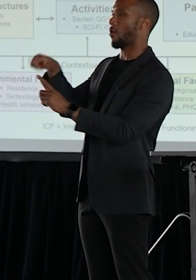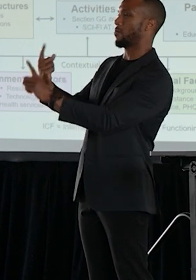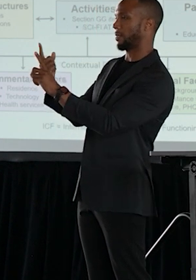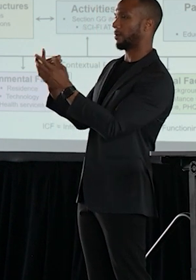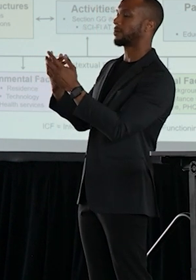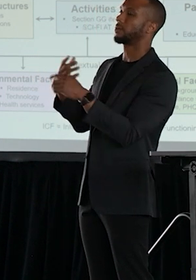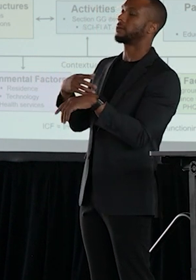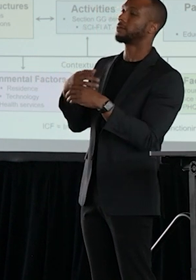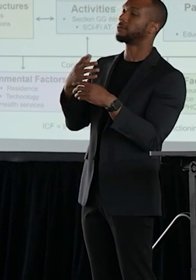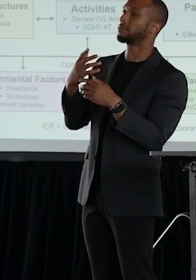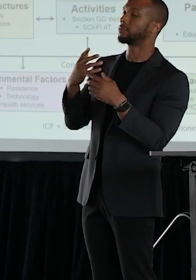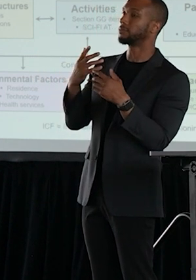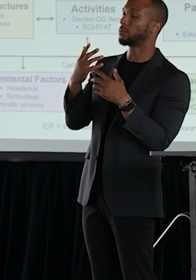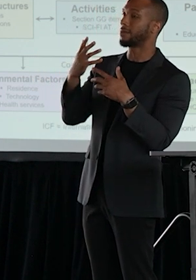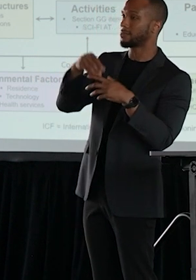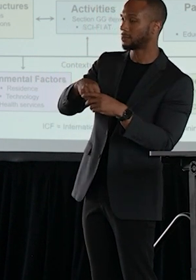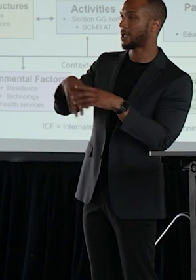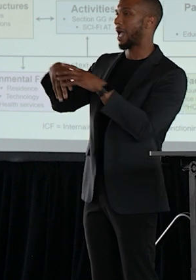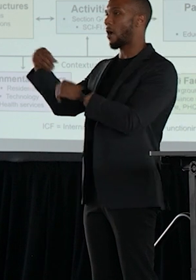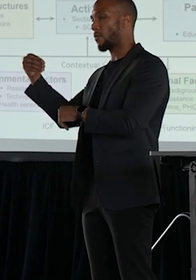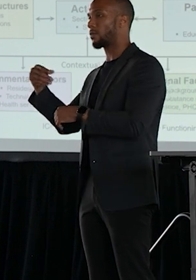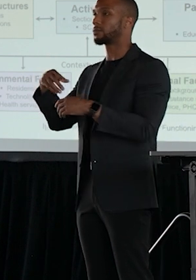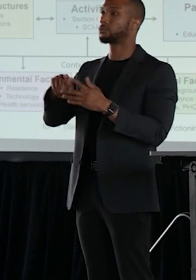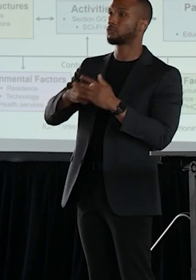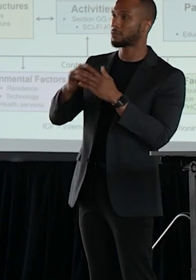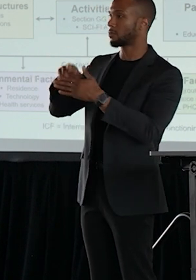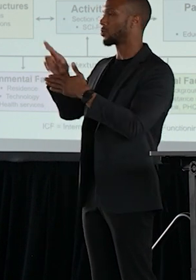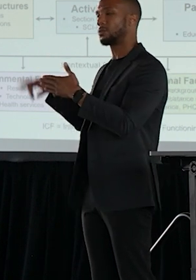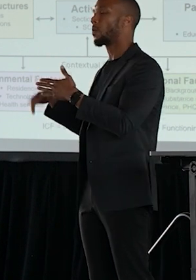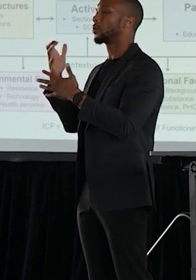outcome. We want to know what's the driver of that best outcome